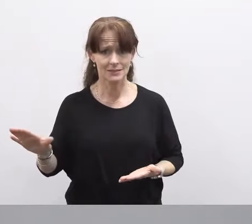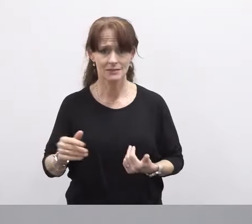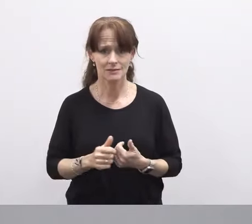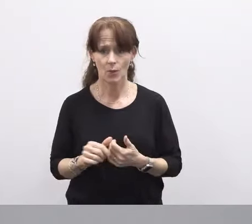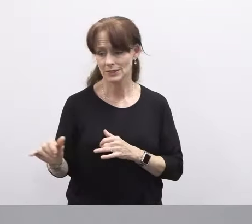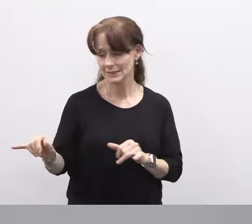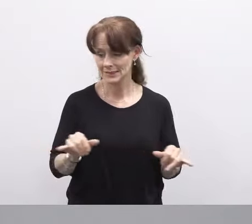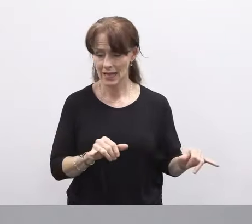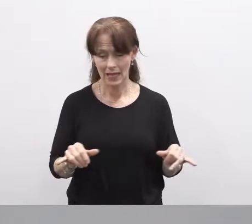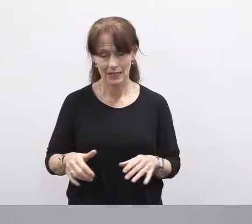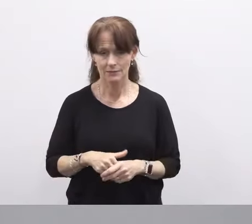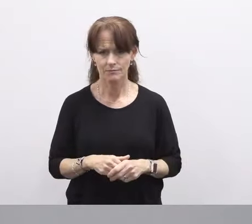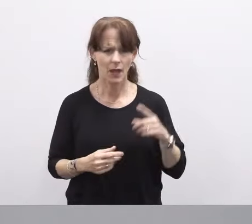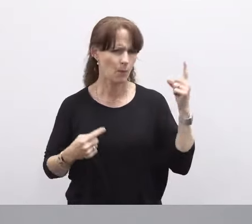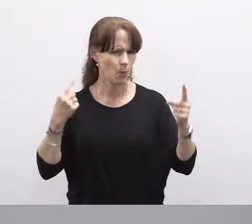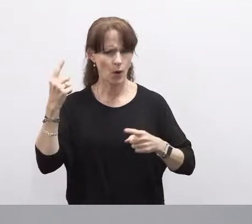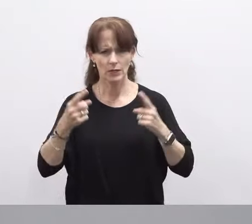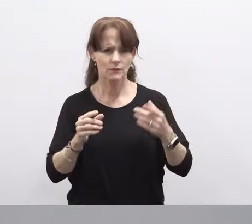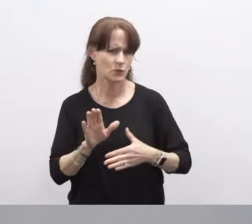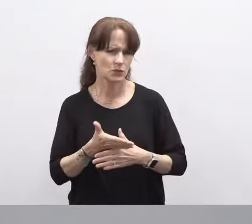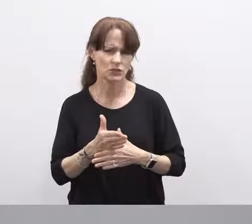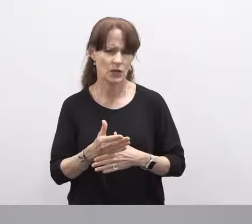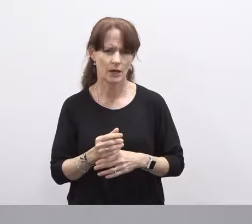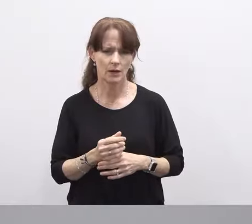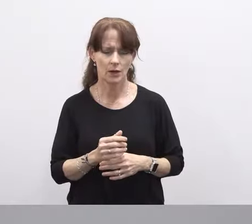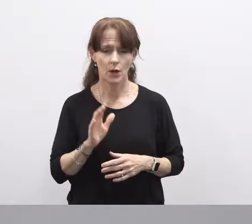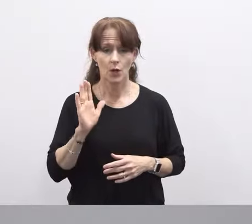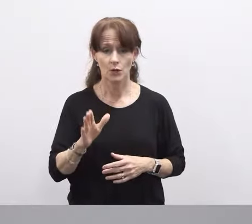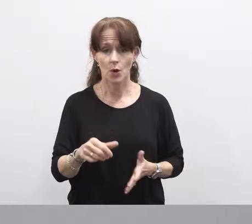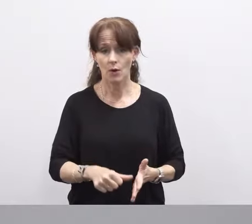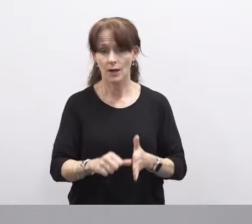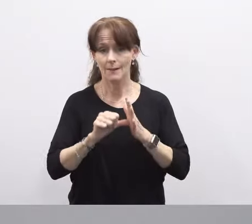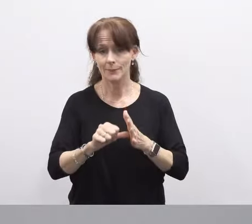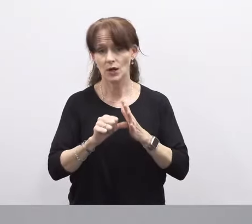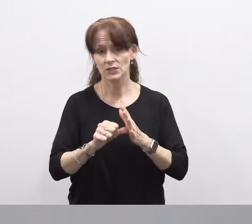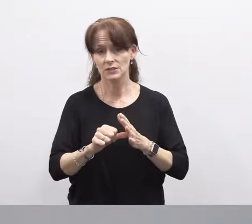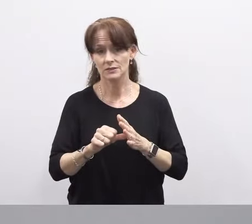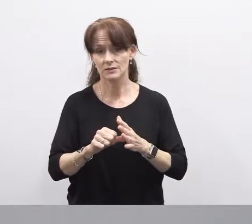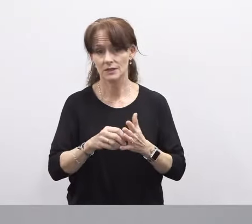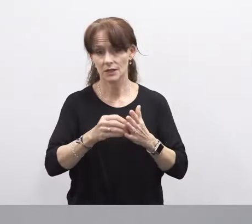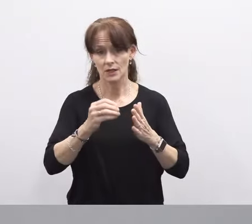So, wondering if you could share just sort of your impressions of your student panel,